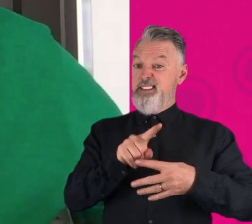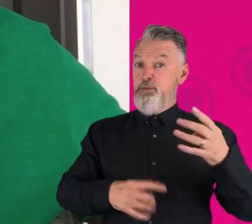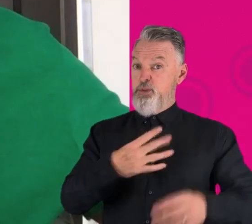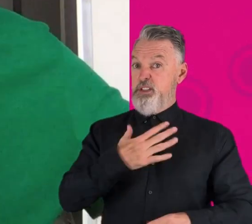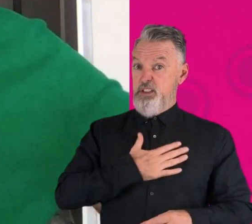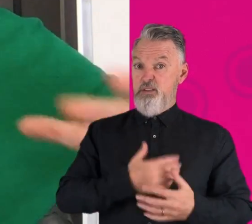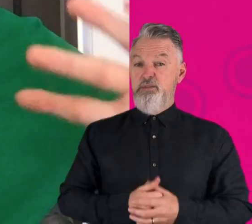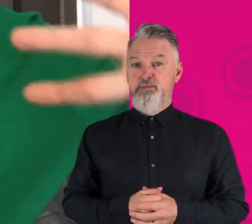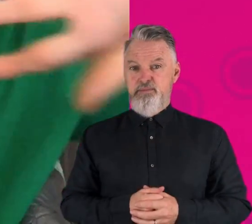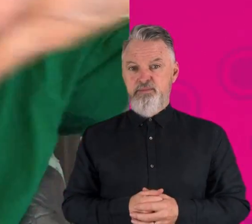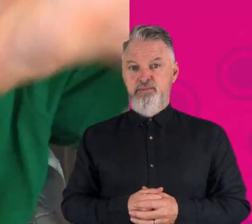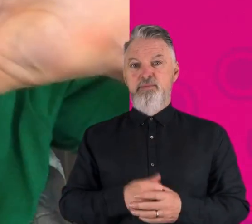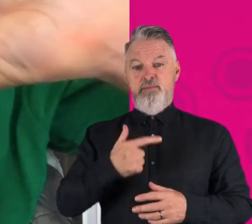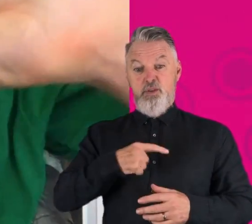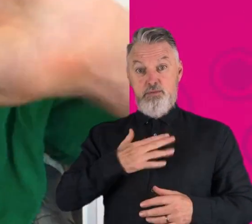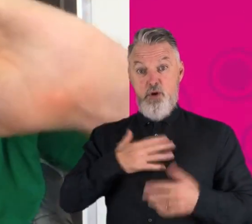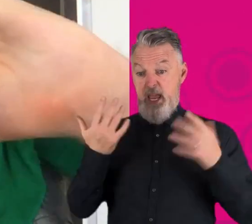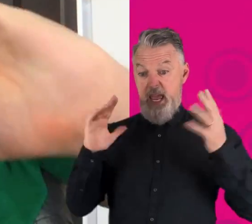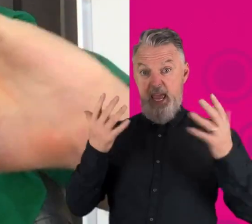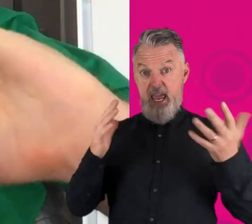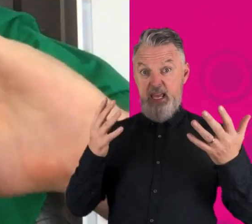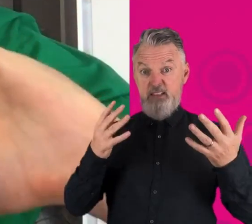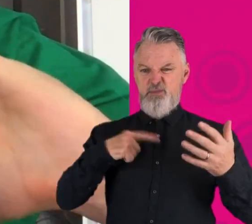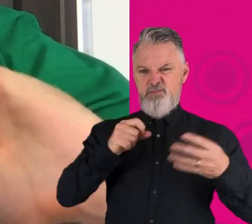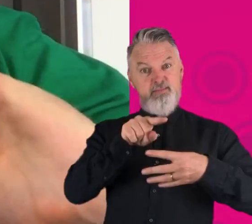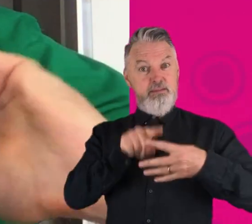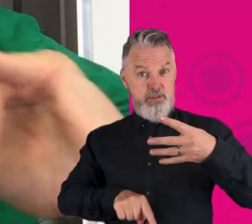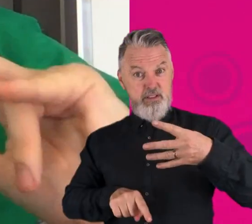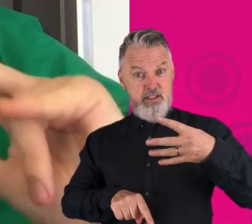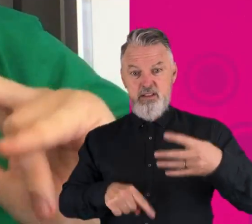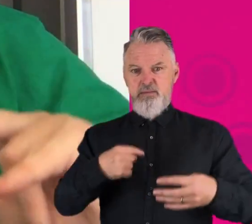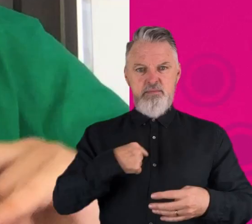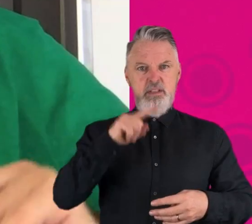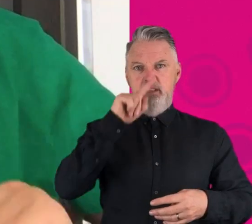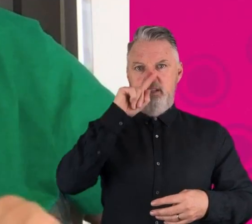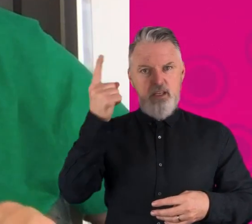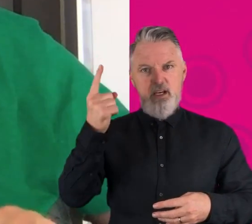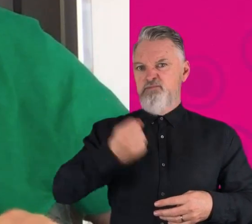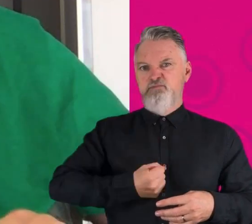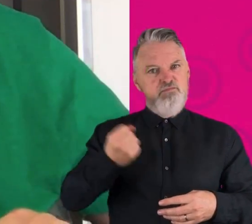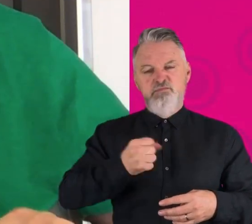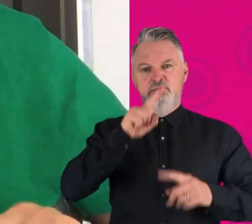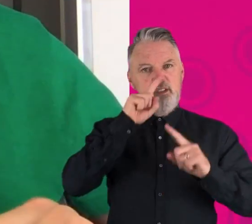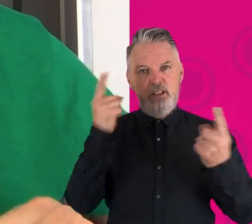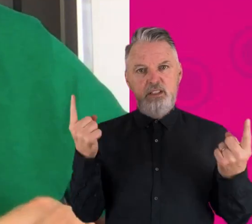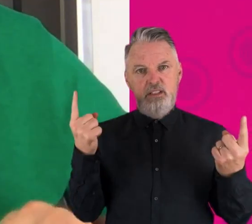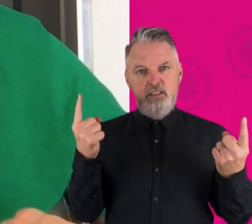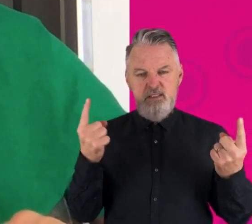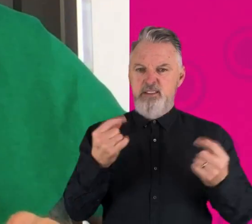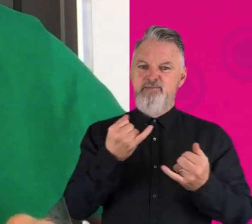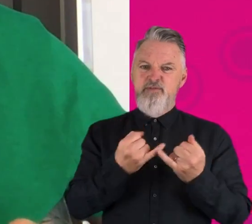Due to the way my hands work, as a result of disability I've lost the ability to self pleasure. This has been a huge loss for me.